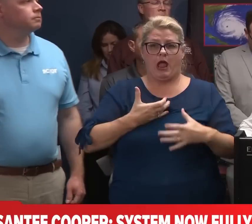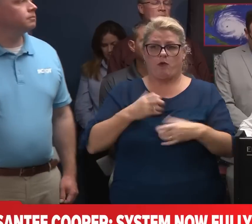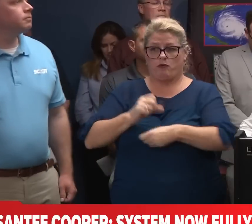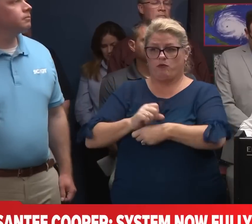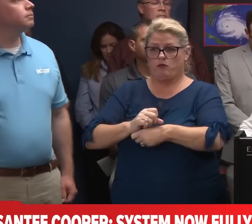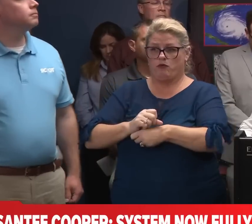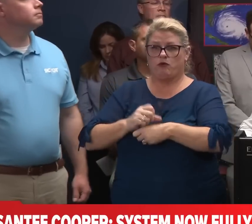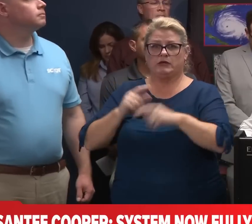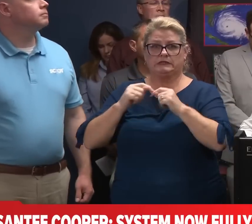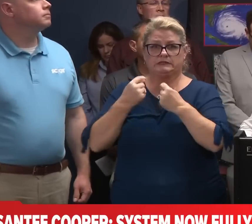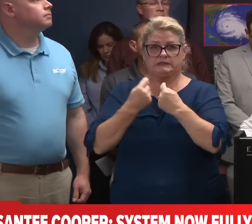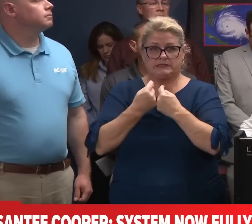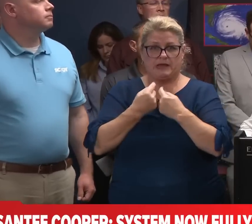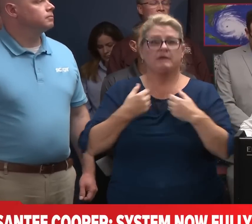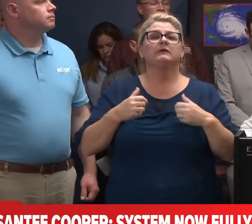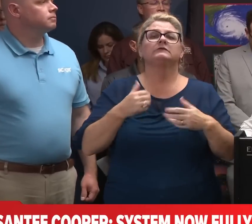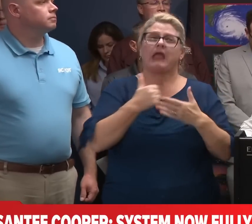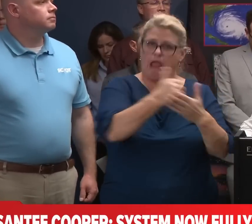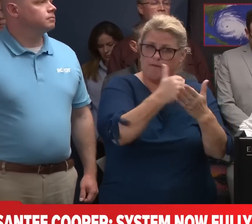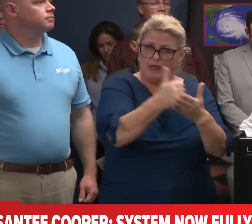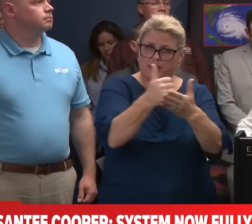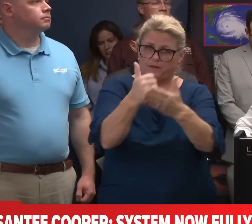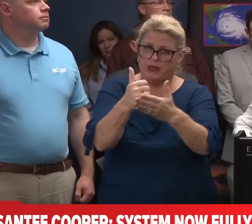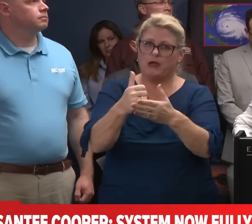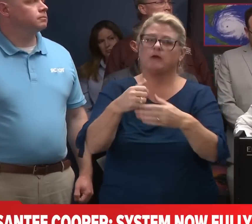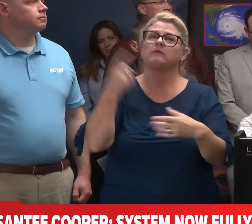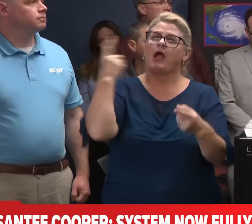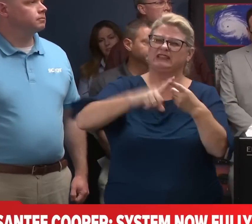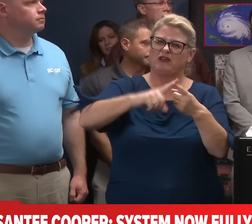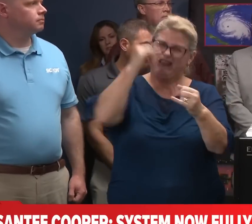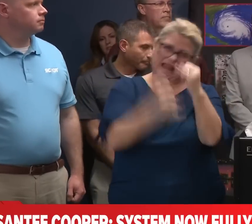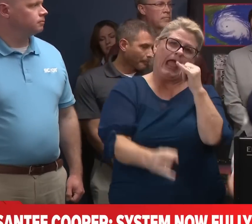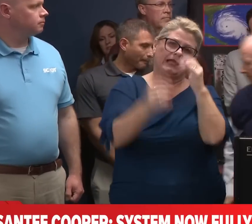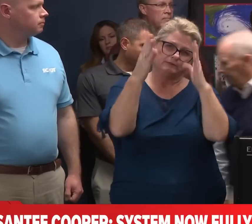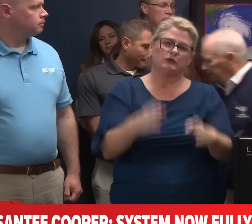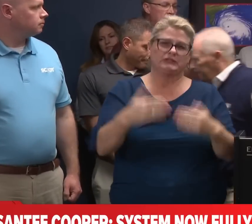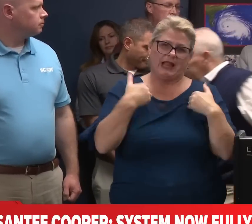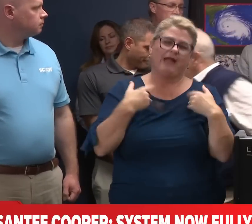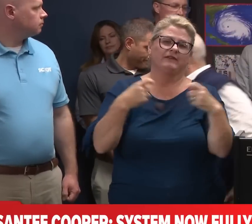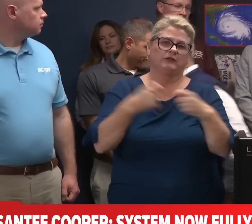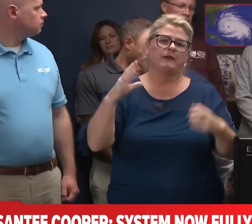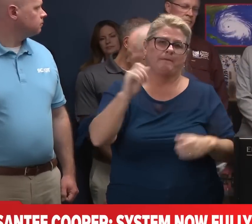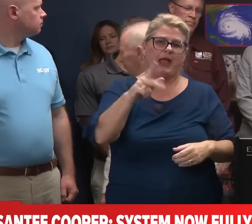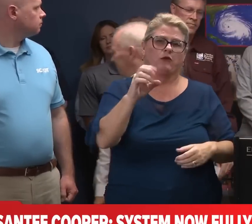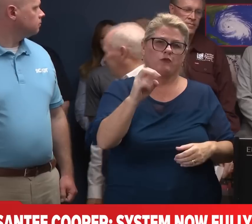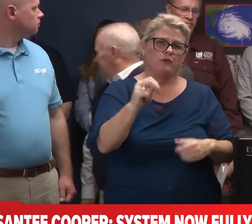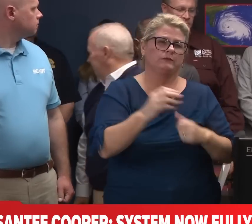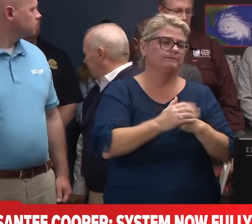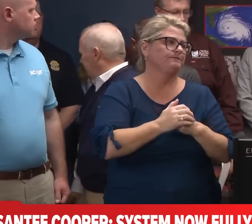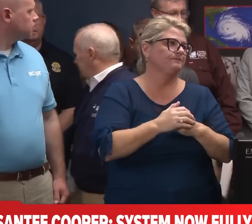as long as people are without power in South Carolina. Thank you, Governor President Ceo Rob Stetler